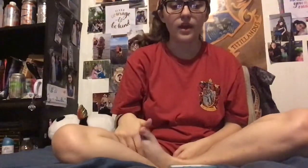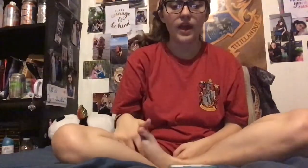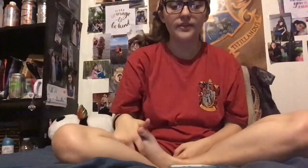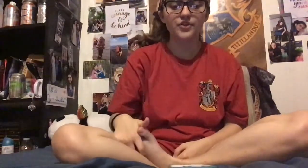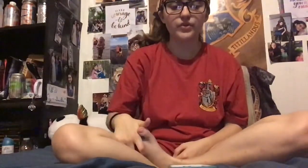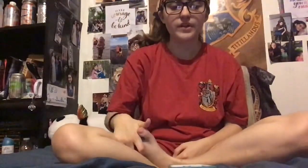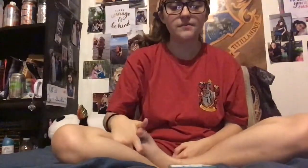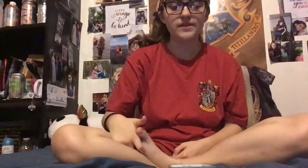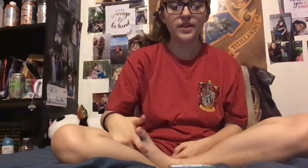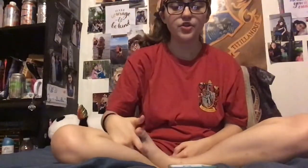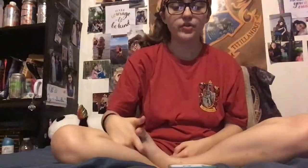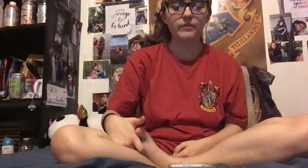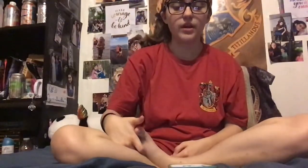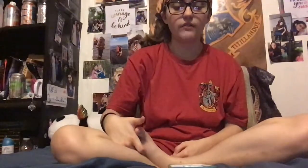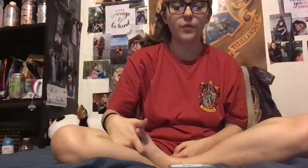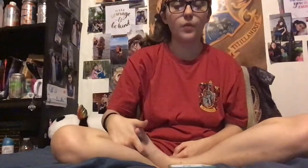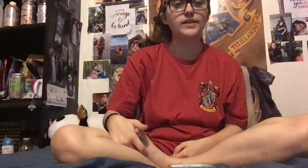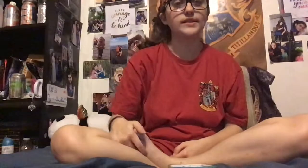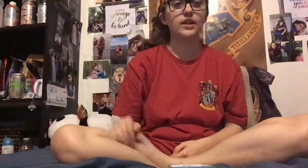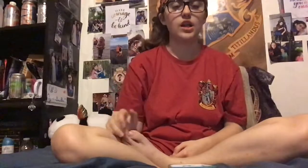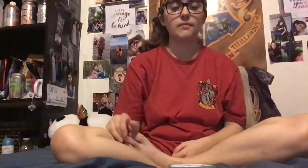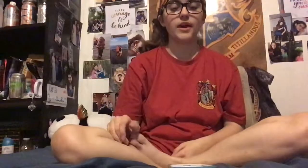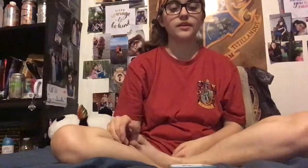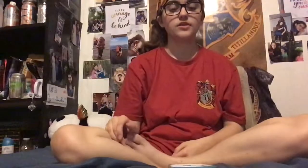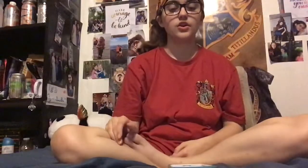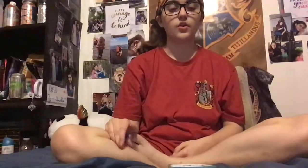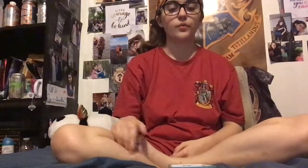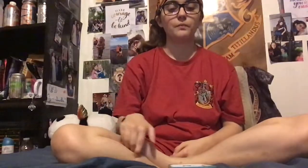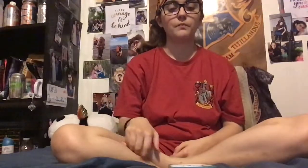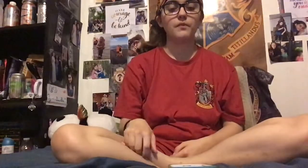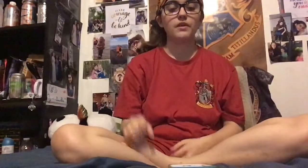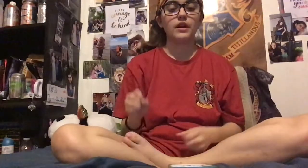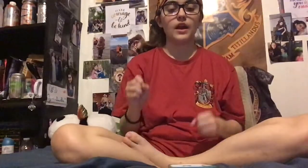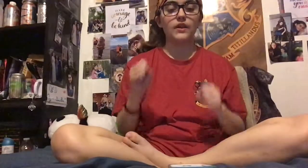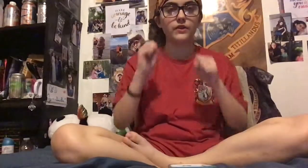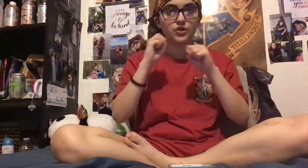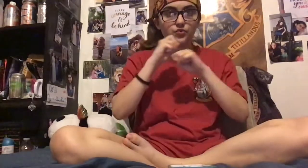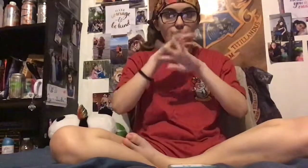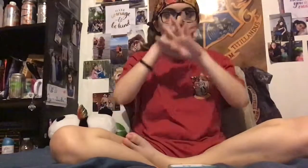The dreams that you dream of once in a lullaby so and the dreams